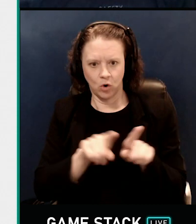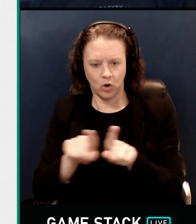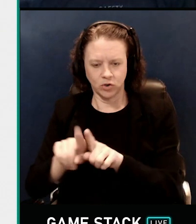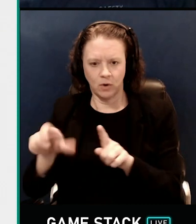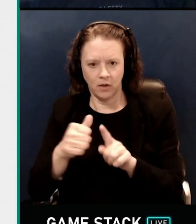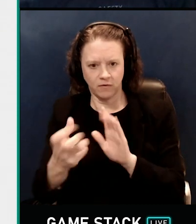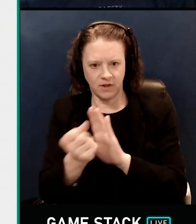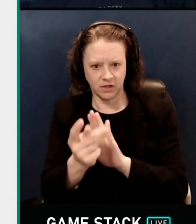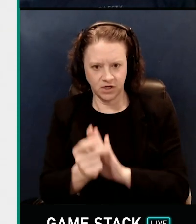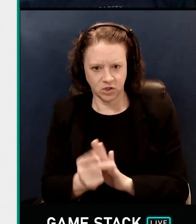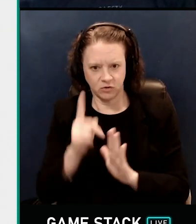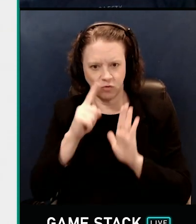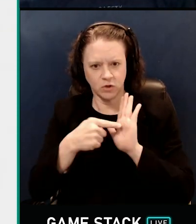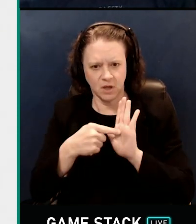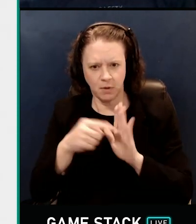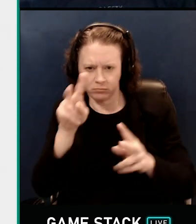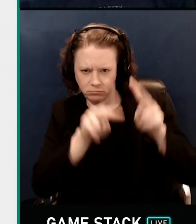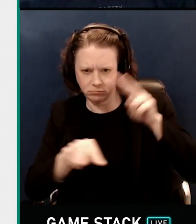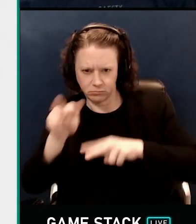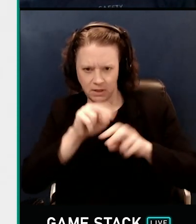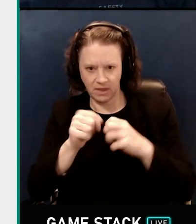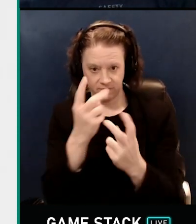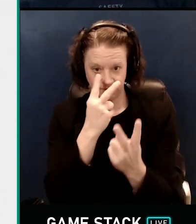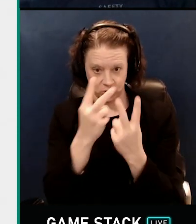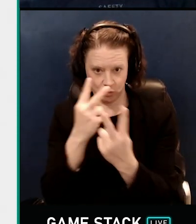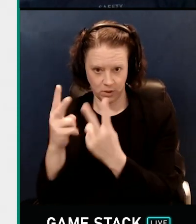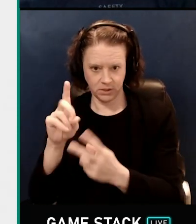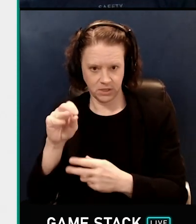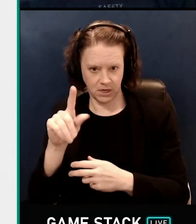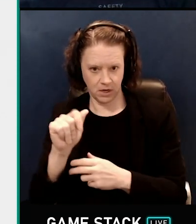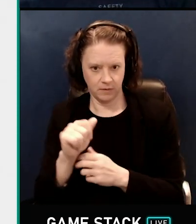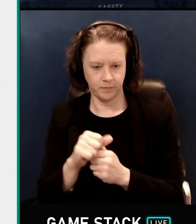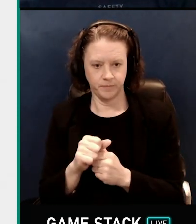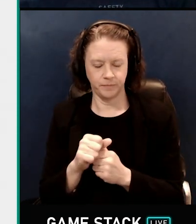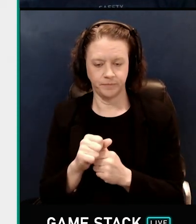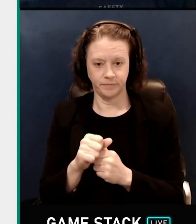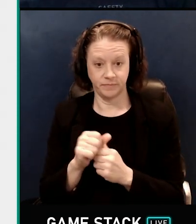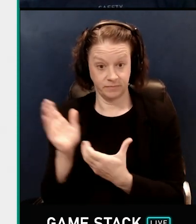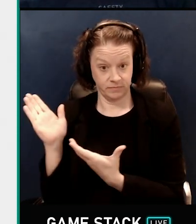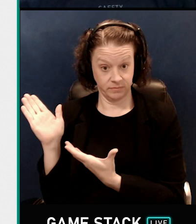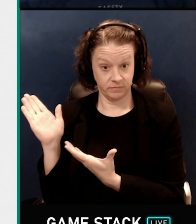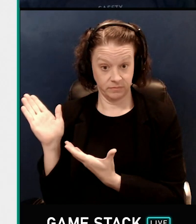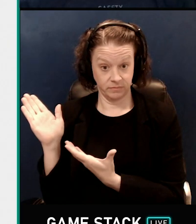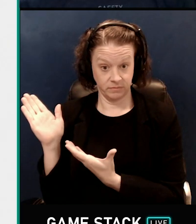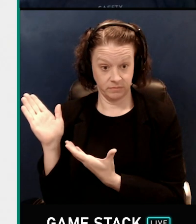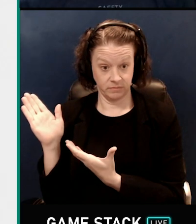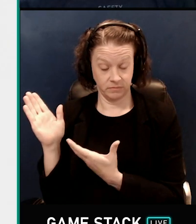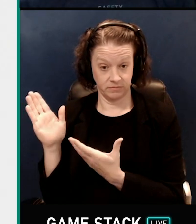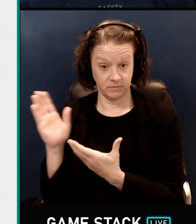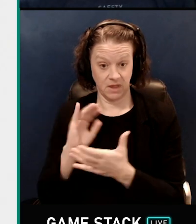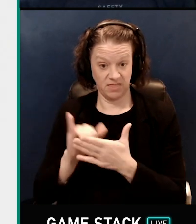such as by inspecting the visual data. So here we can see the overall picture with the pop brain,